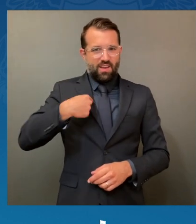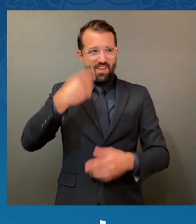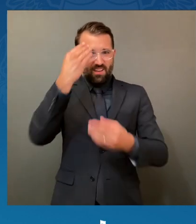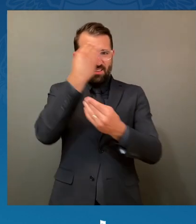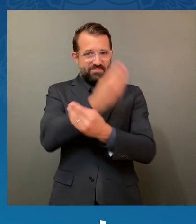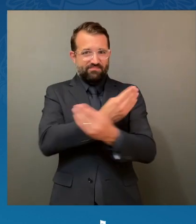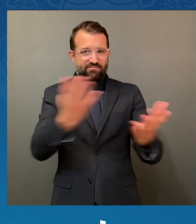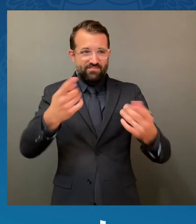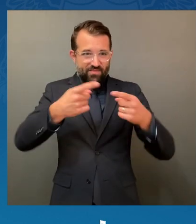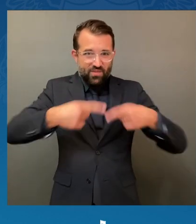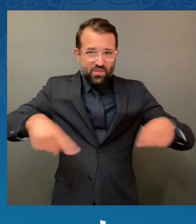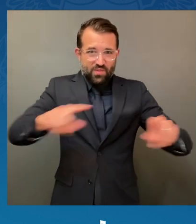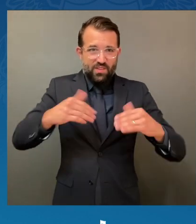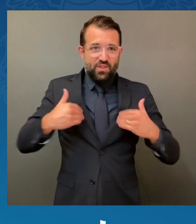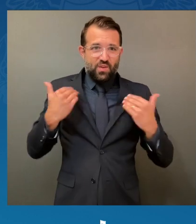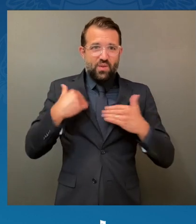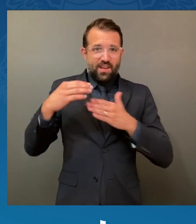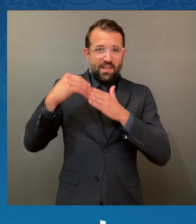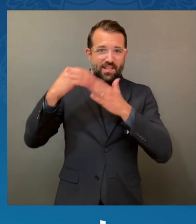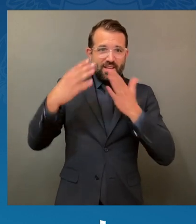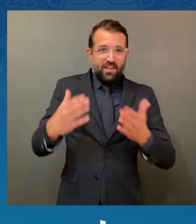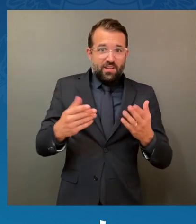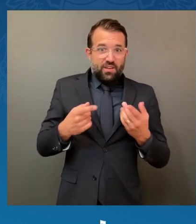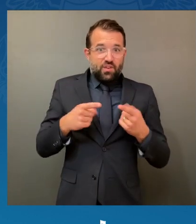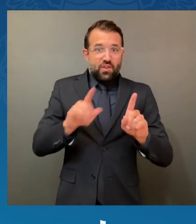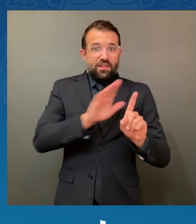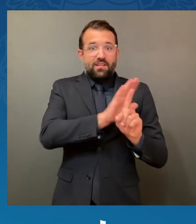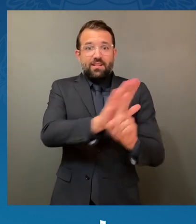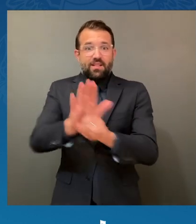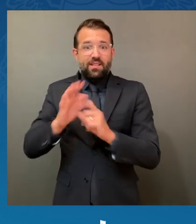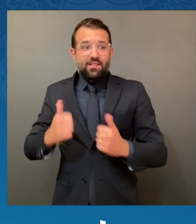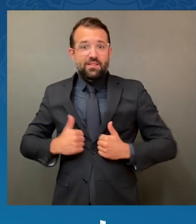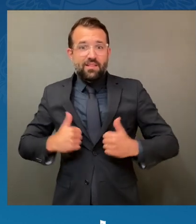your generation has experienced one of the 10 --